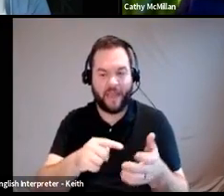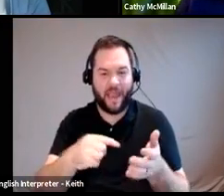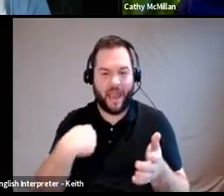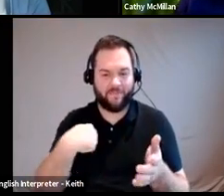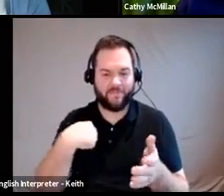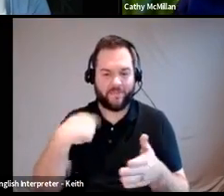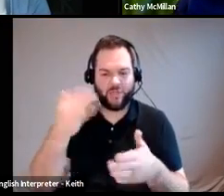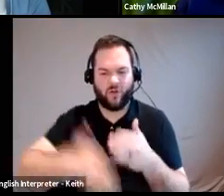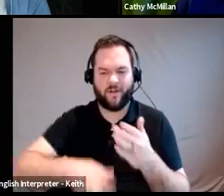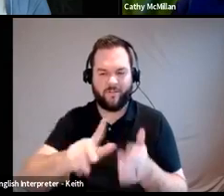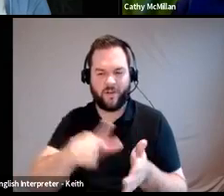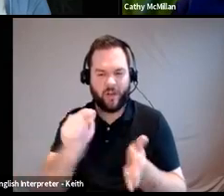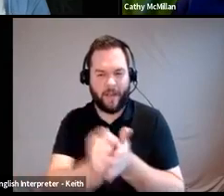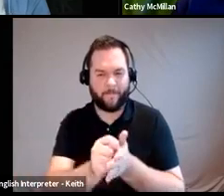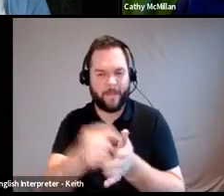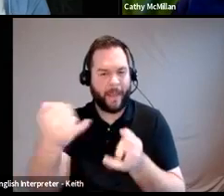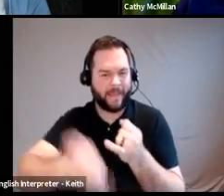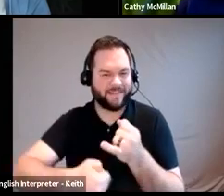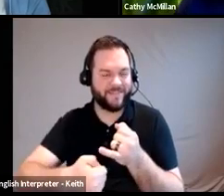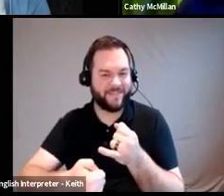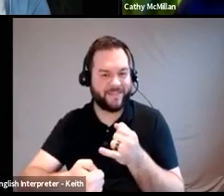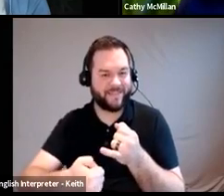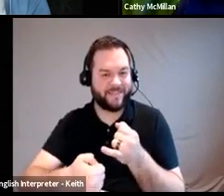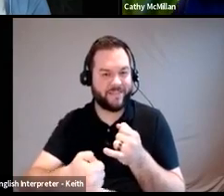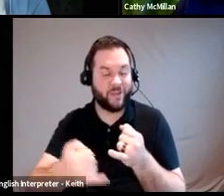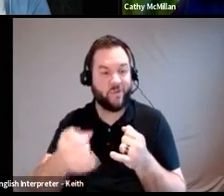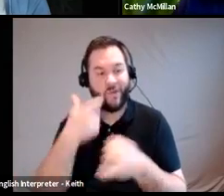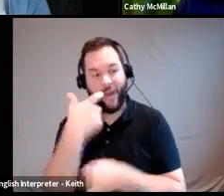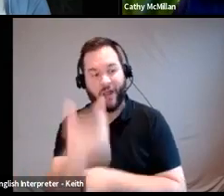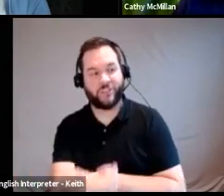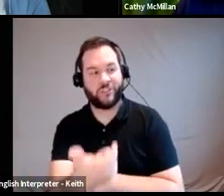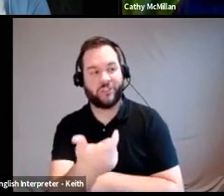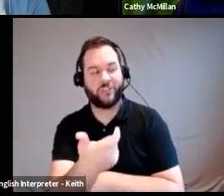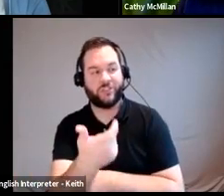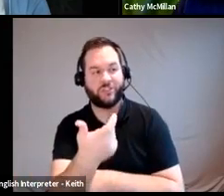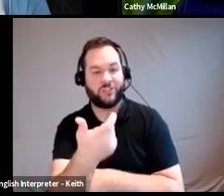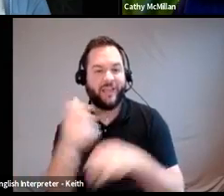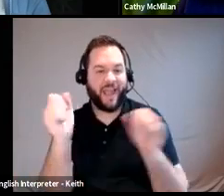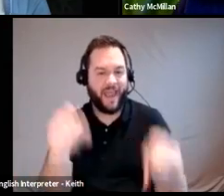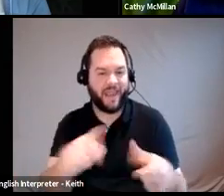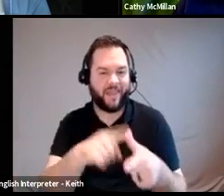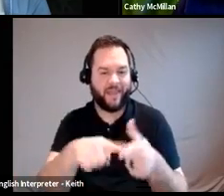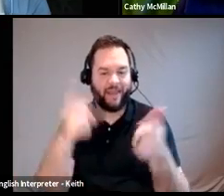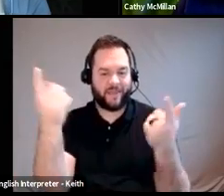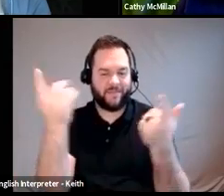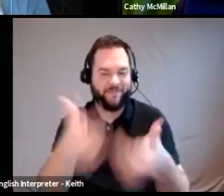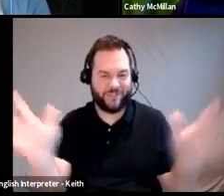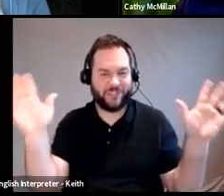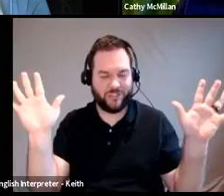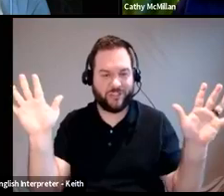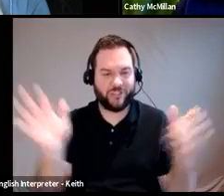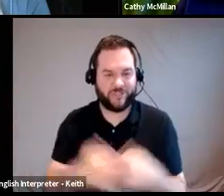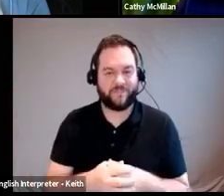time, and I mean. a little a little videos and out true little videos and out true sort of thing. If you want to hang back of this week If you want to hang back and just mute yourselves, we can